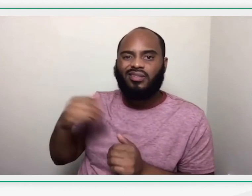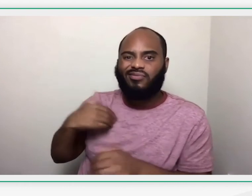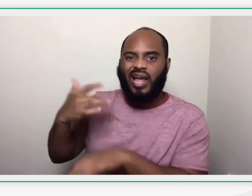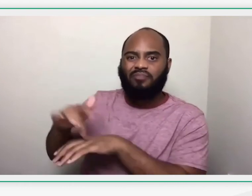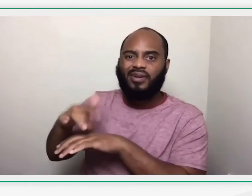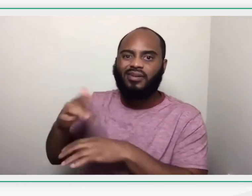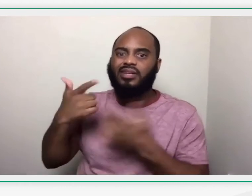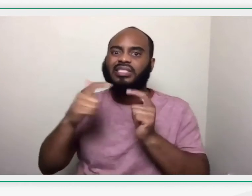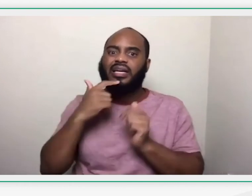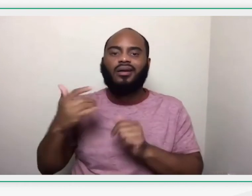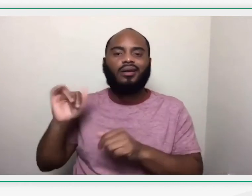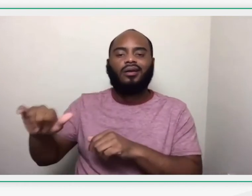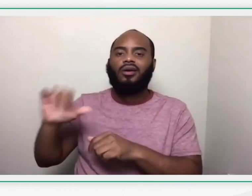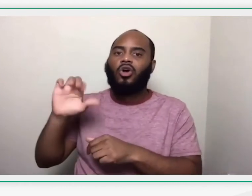And, your credit cards tend to have a limit.